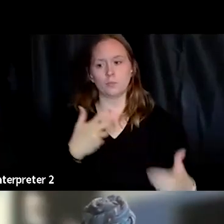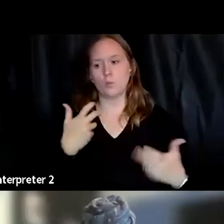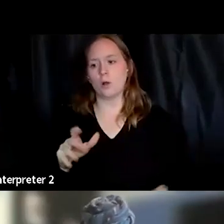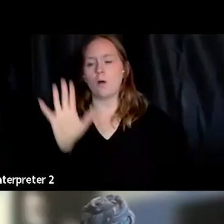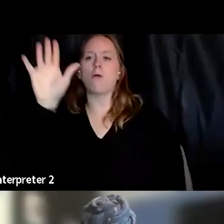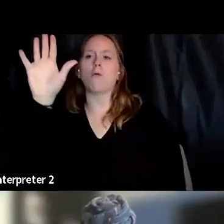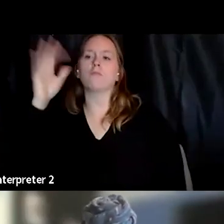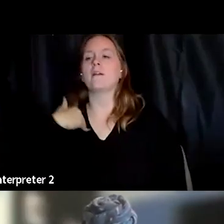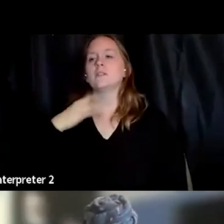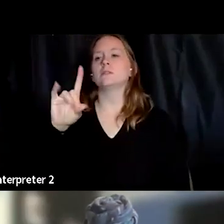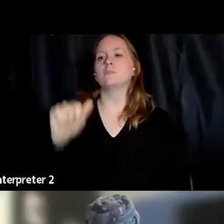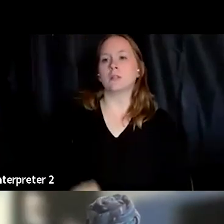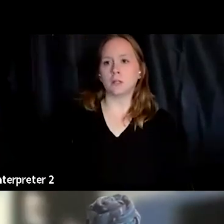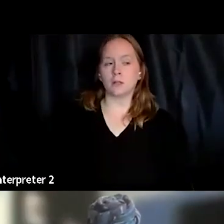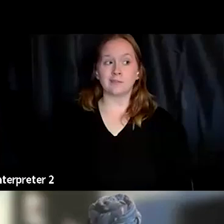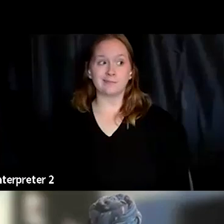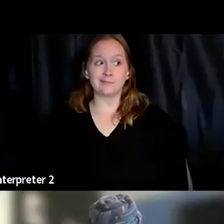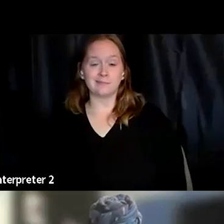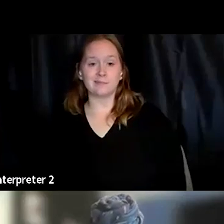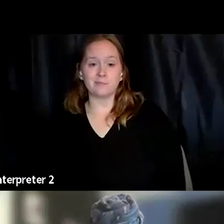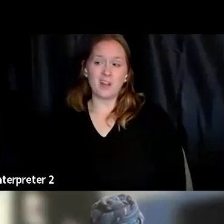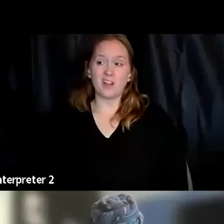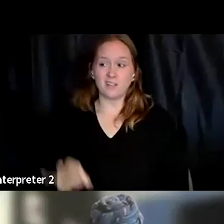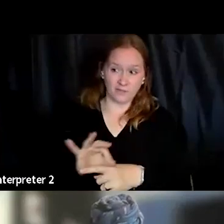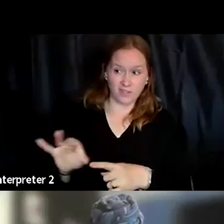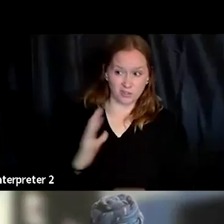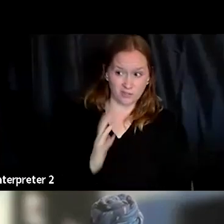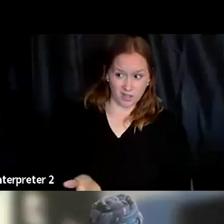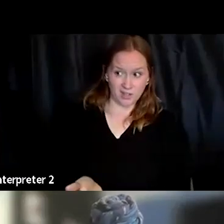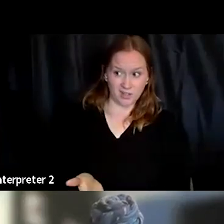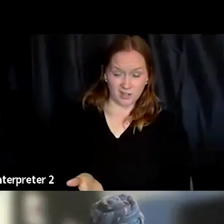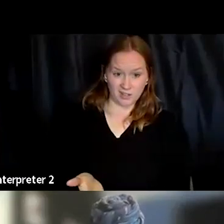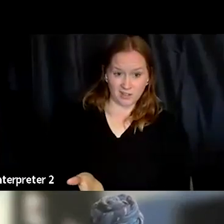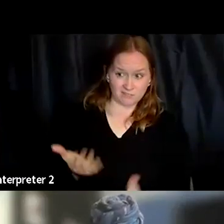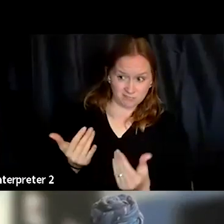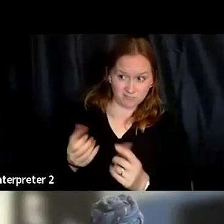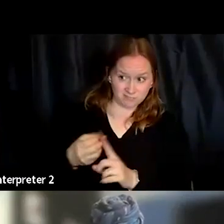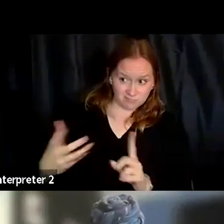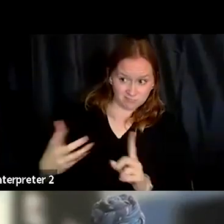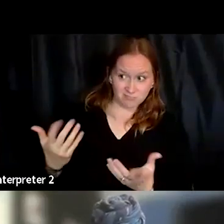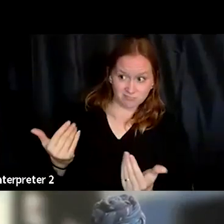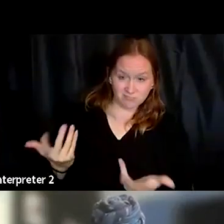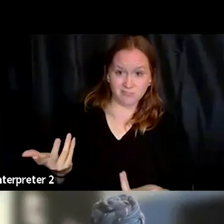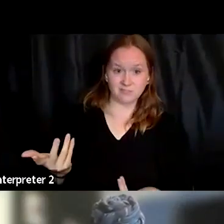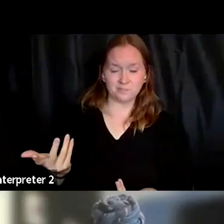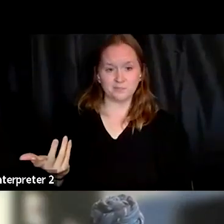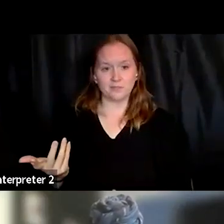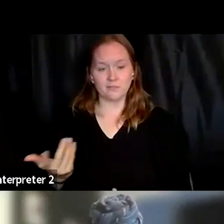And everyone's like, "Ah, you seem to be functioning okay. You know, tell me more, tell me more." If you're able to really observe those symptoms